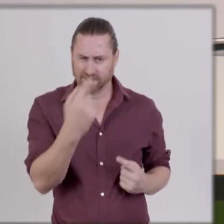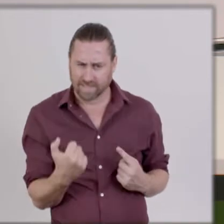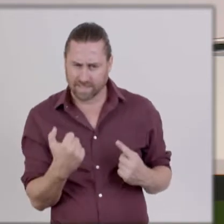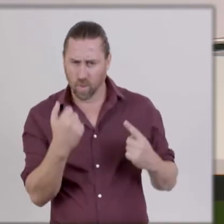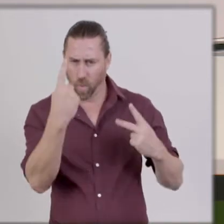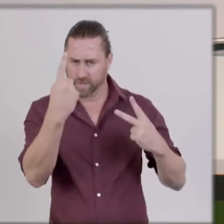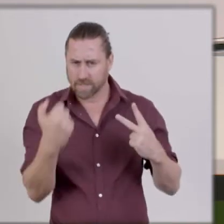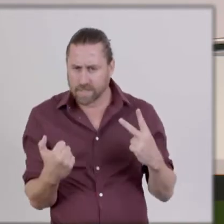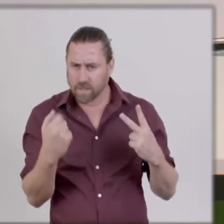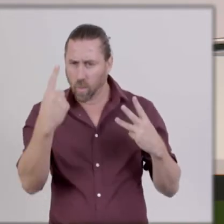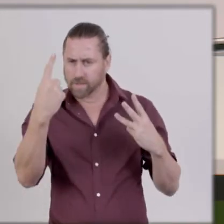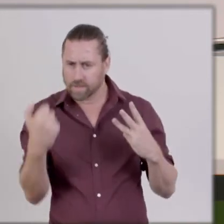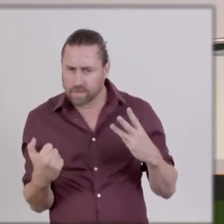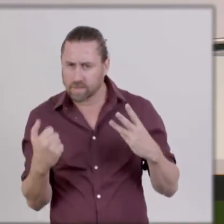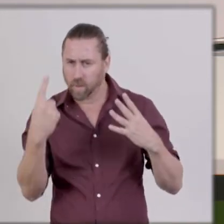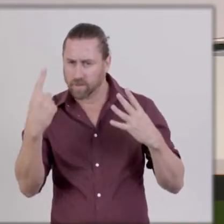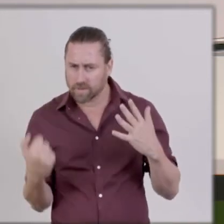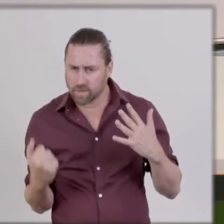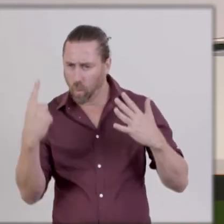Now I can show where her holidays were.